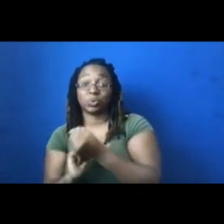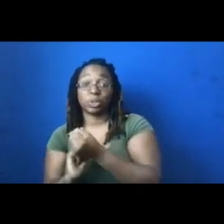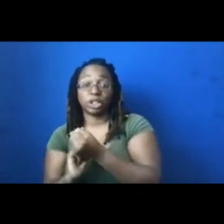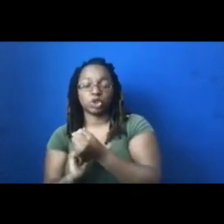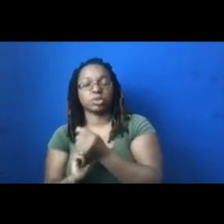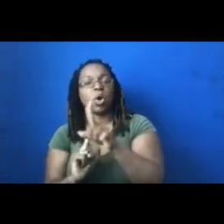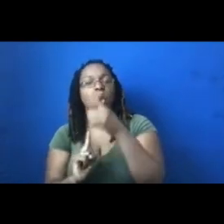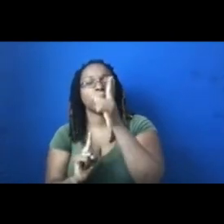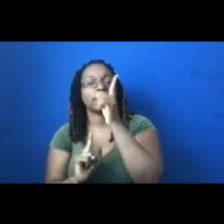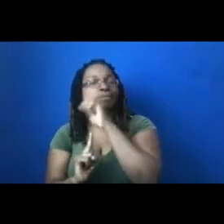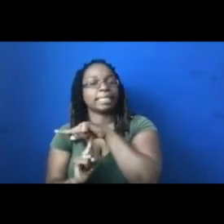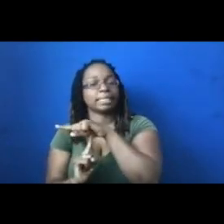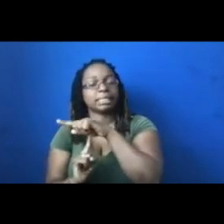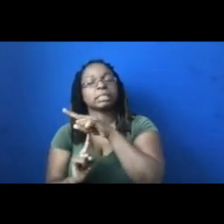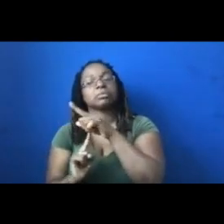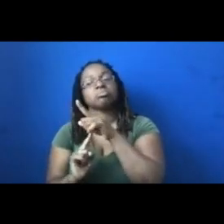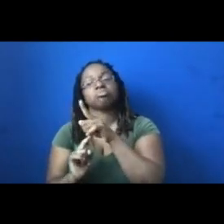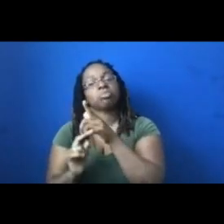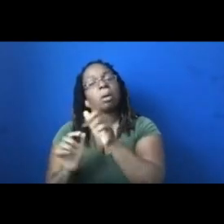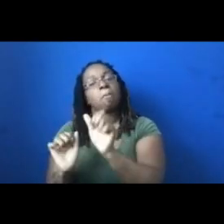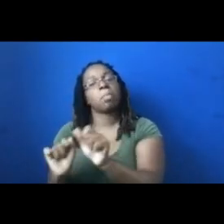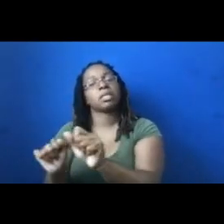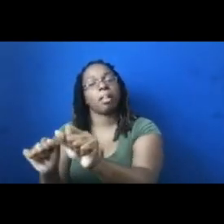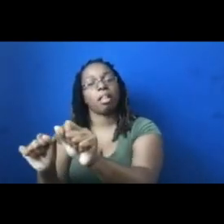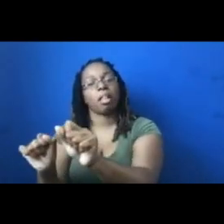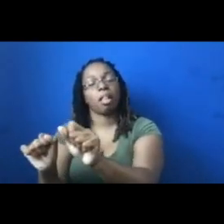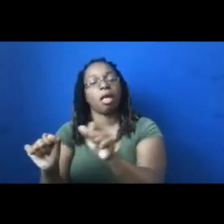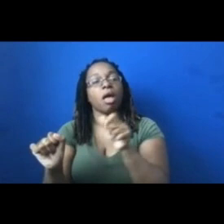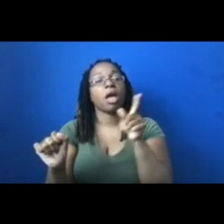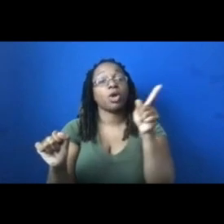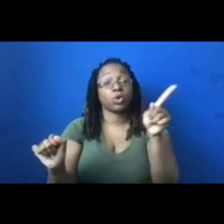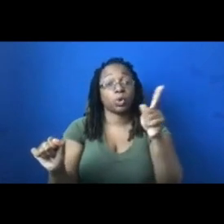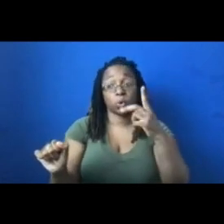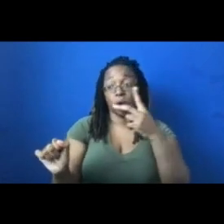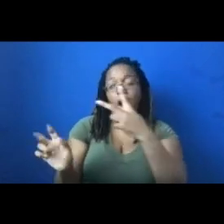And very deliberately, these are just placed there to so you can